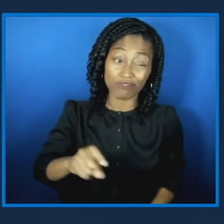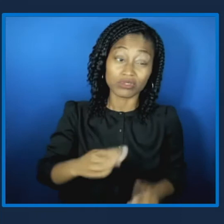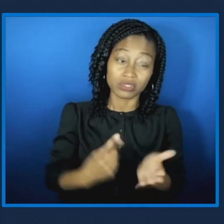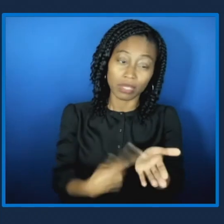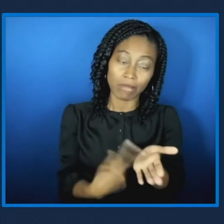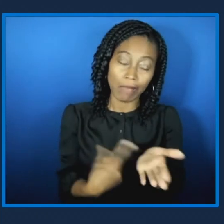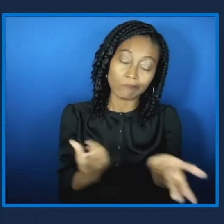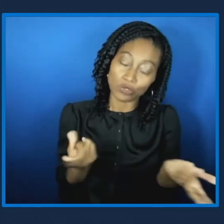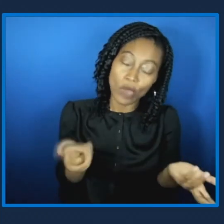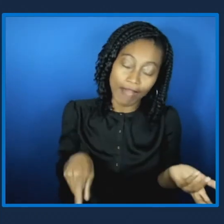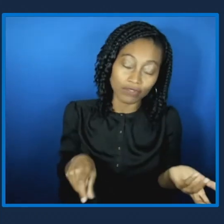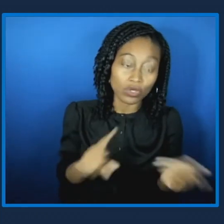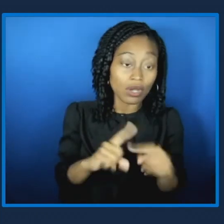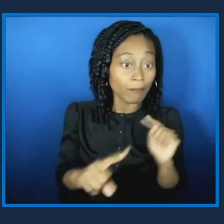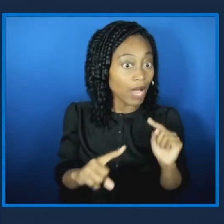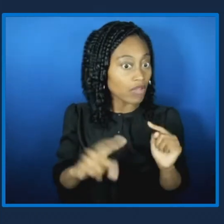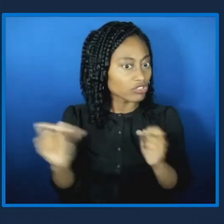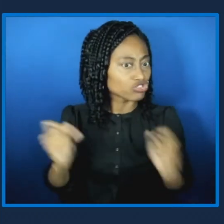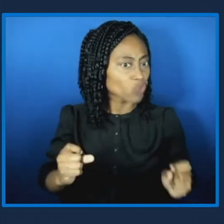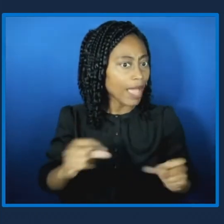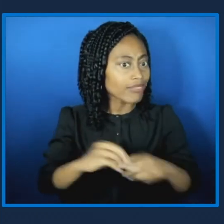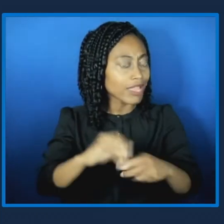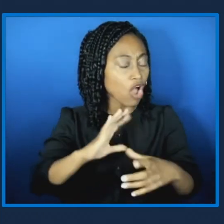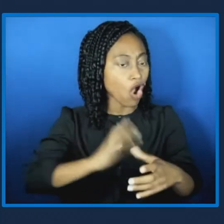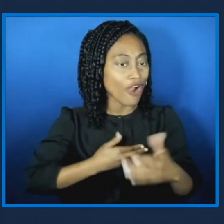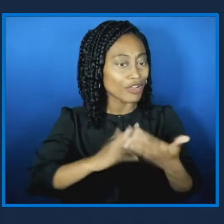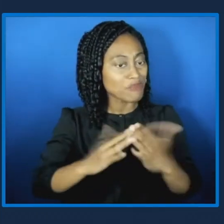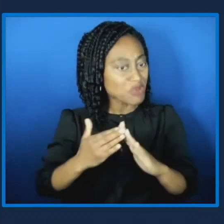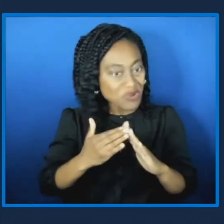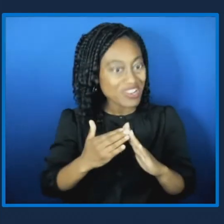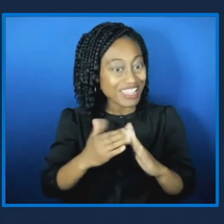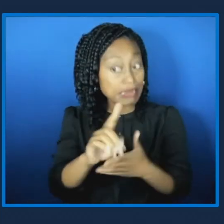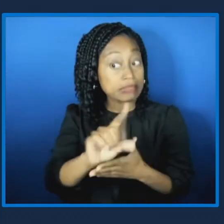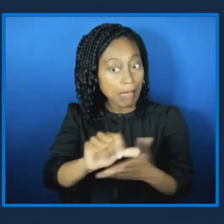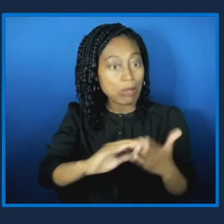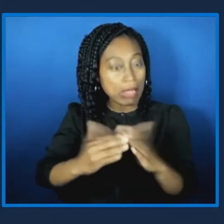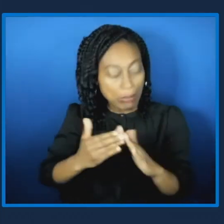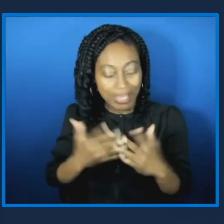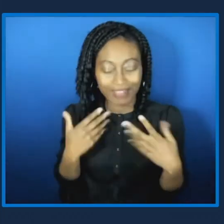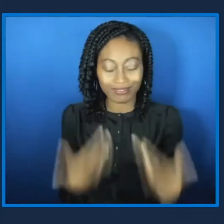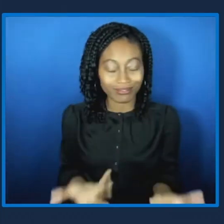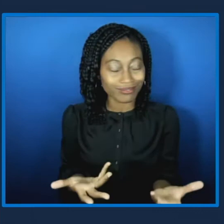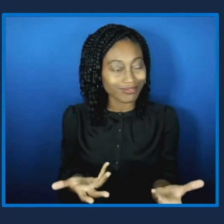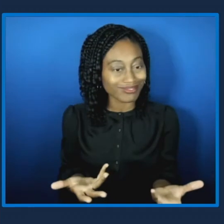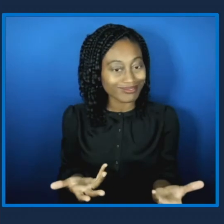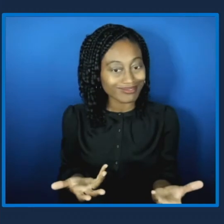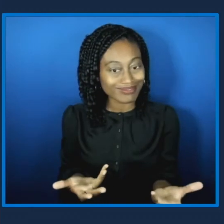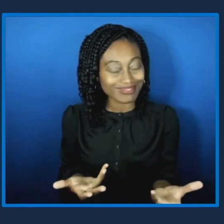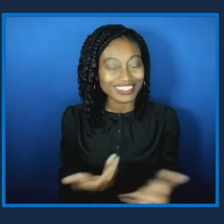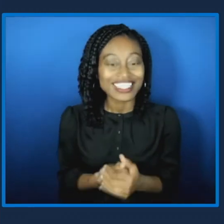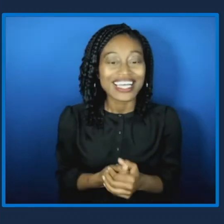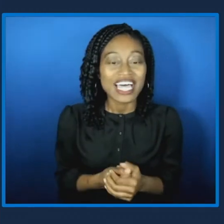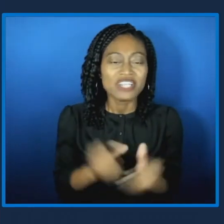in the community of people with disabilities. What topics do you think haven't been brought up?